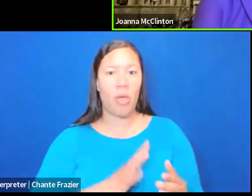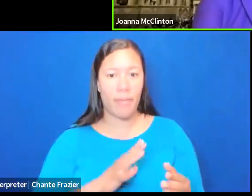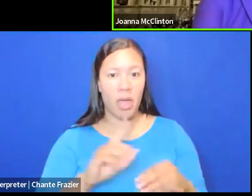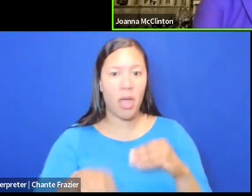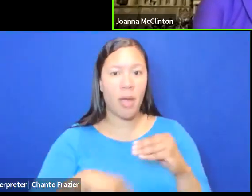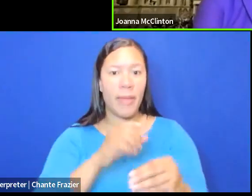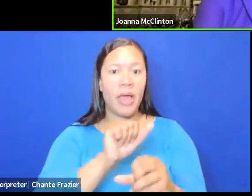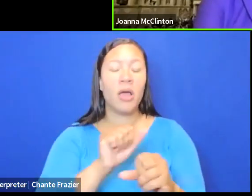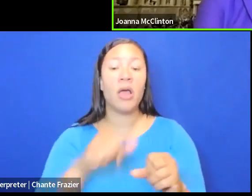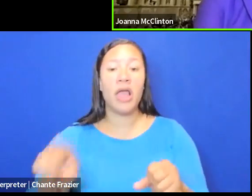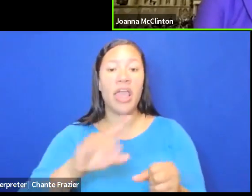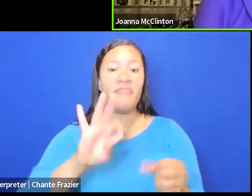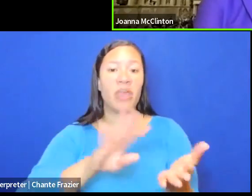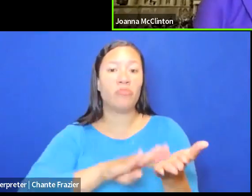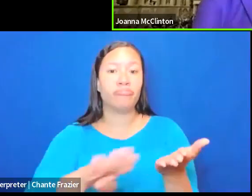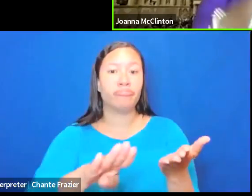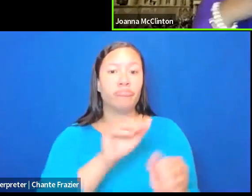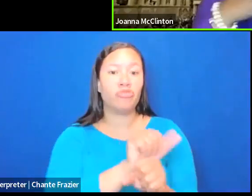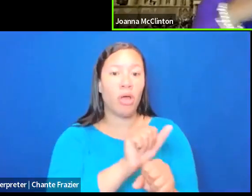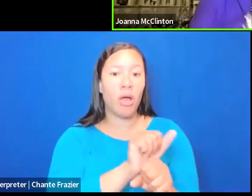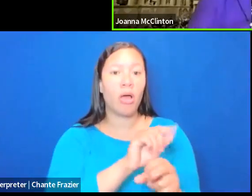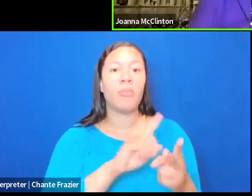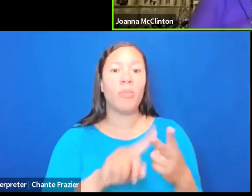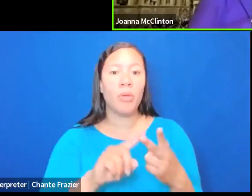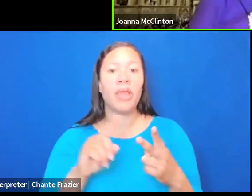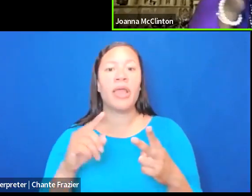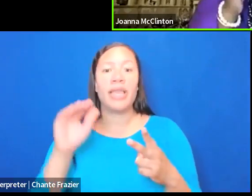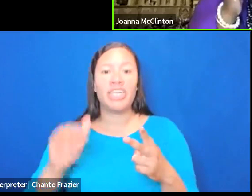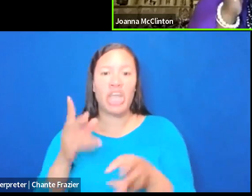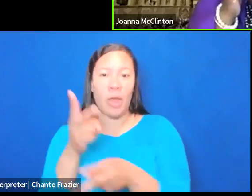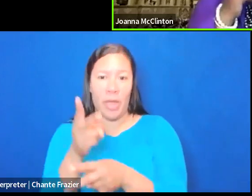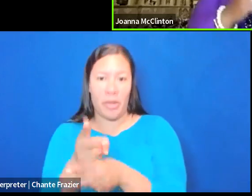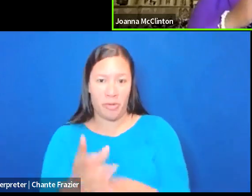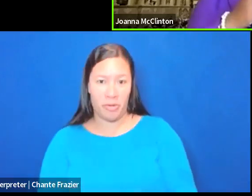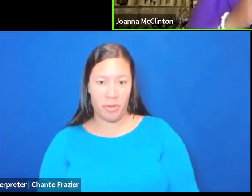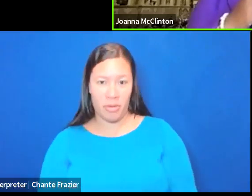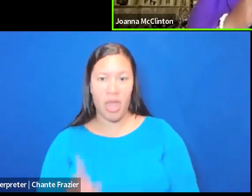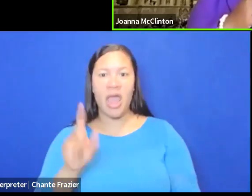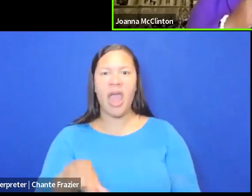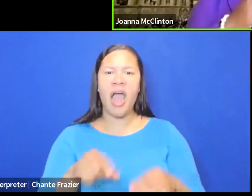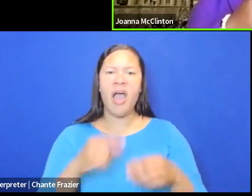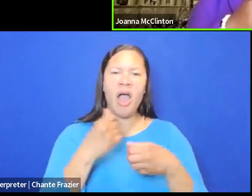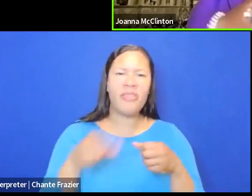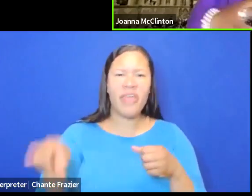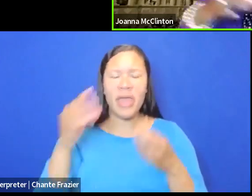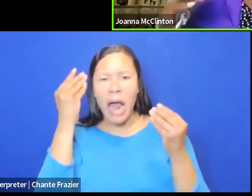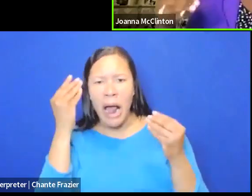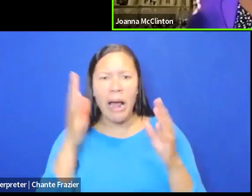because I hope there is time for a little bit of Q&A is the fact that we have to do more to bear the burdens and help